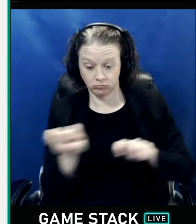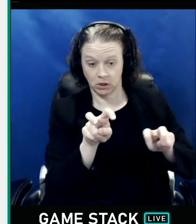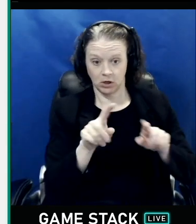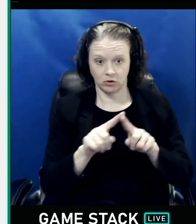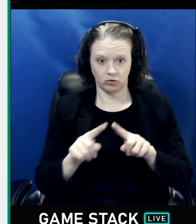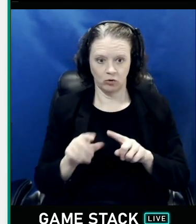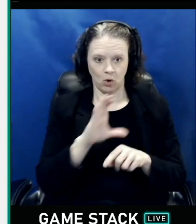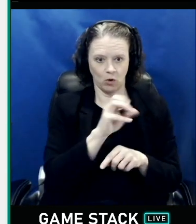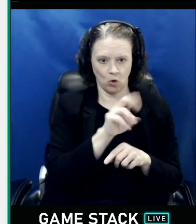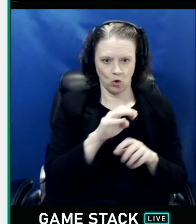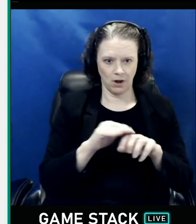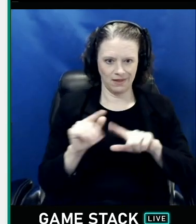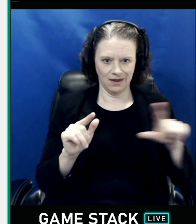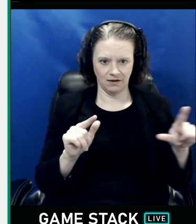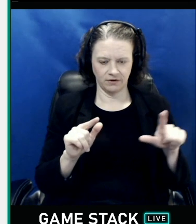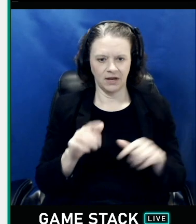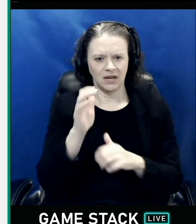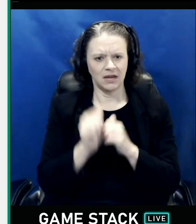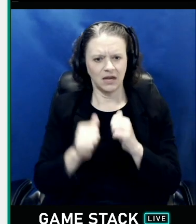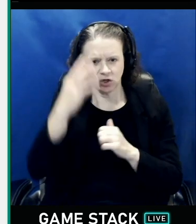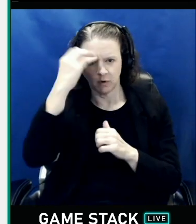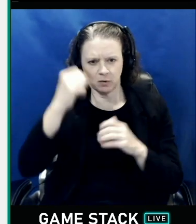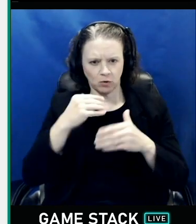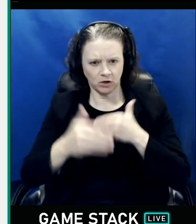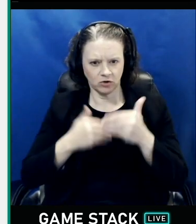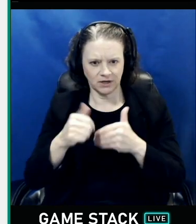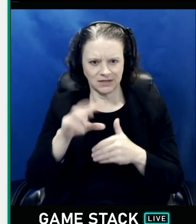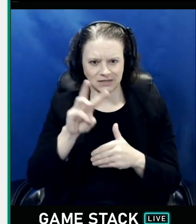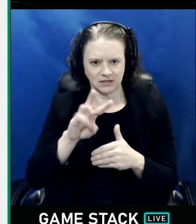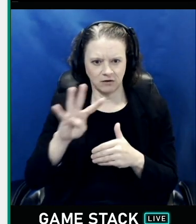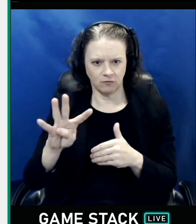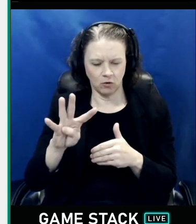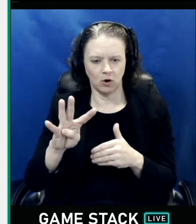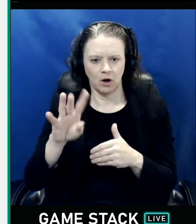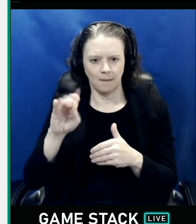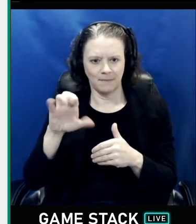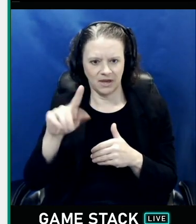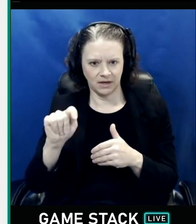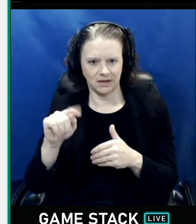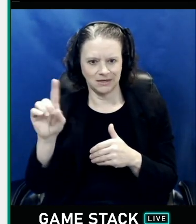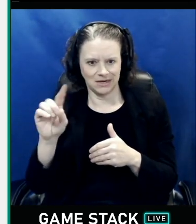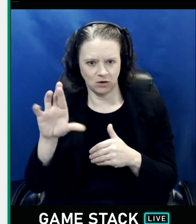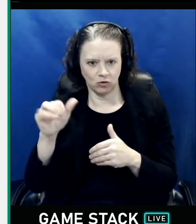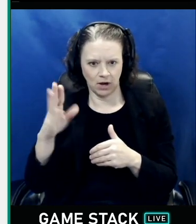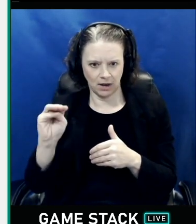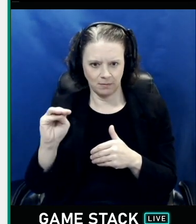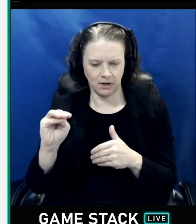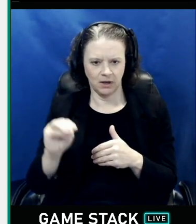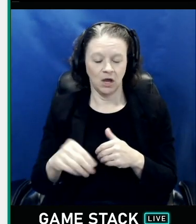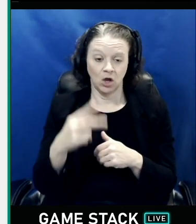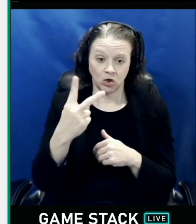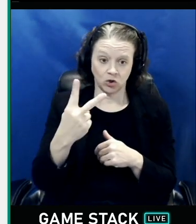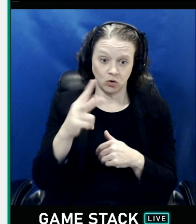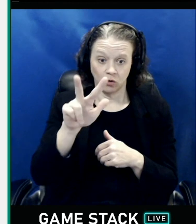Each unified memory controller manages 64 bits of DRAM. For example, one 64-bit DDR4 or for example two 32-bit LPDDR4.